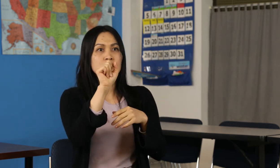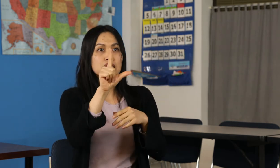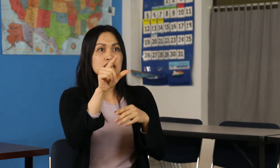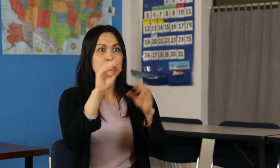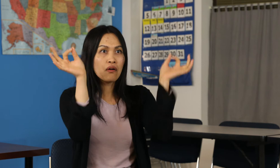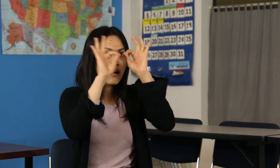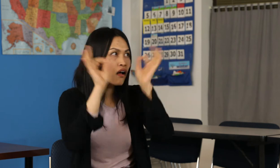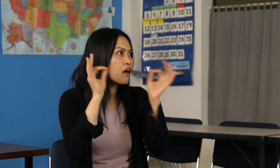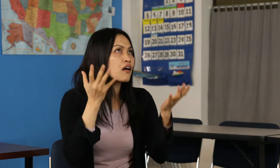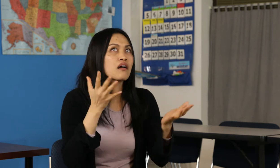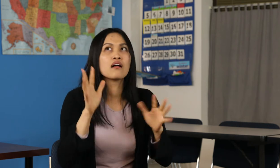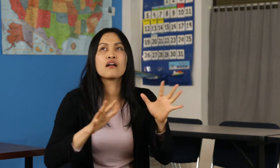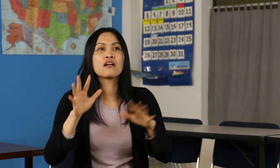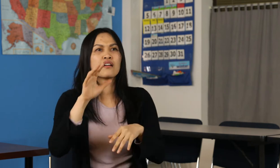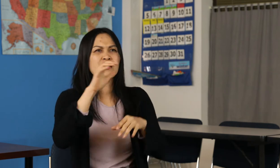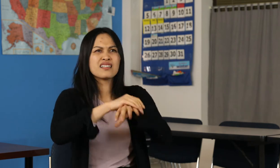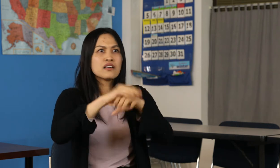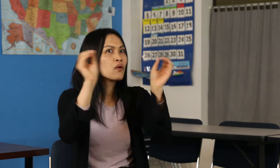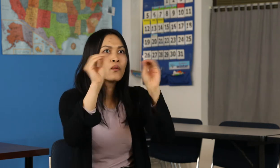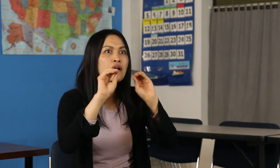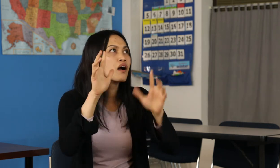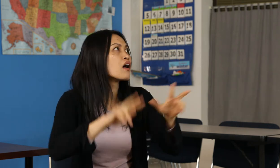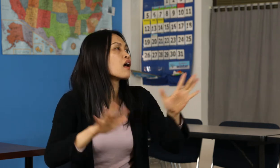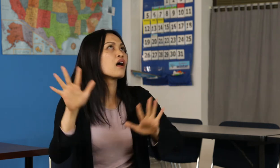I knew no ASL, I knew no English, it was so overwhelming.